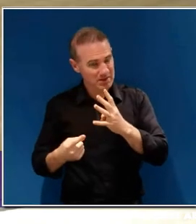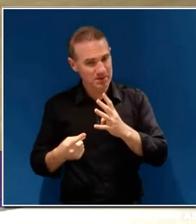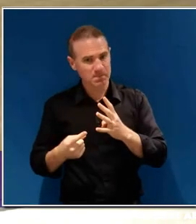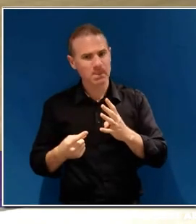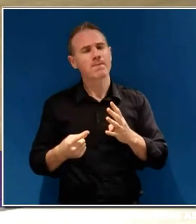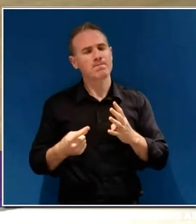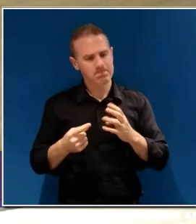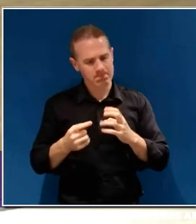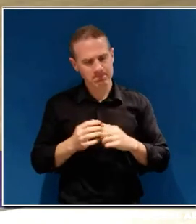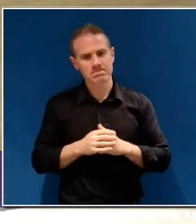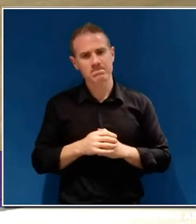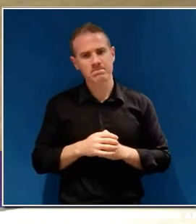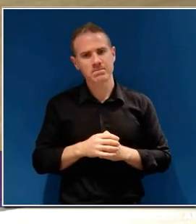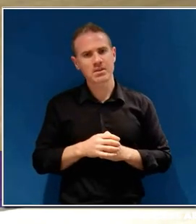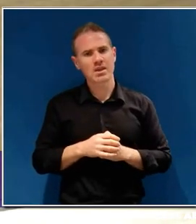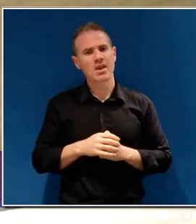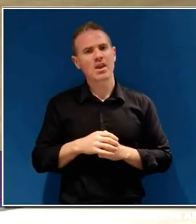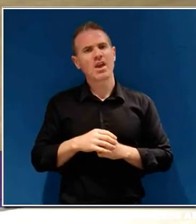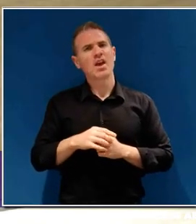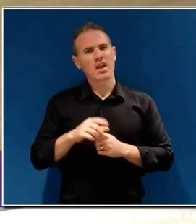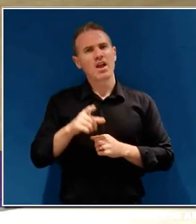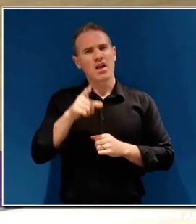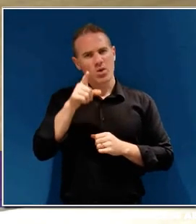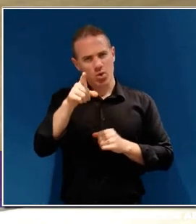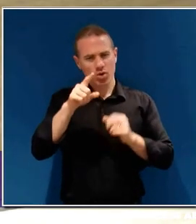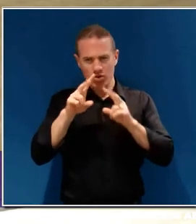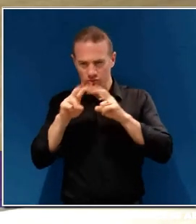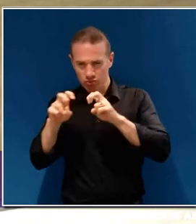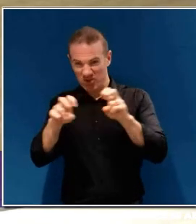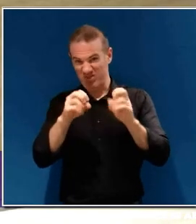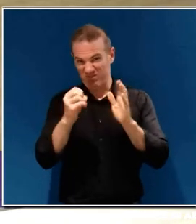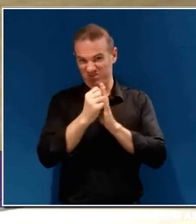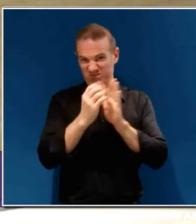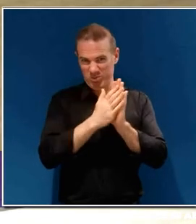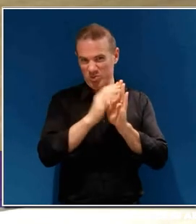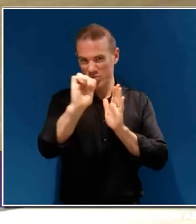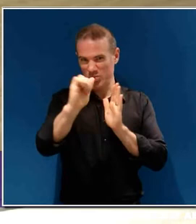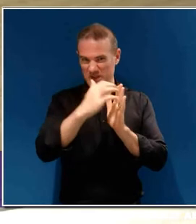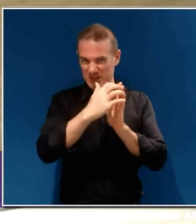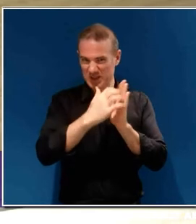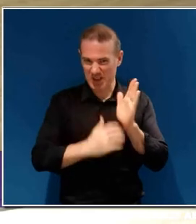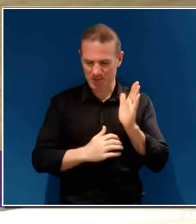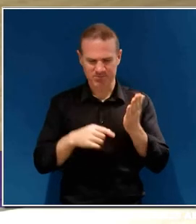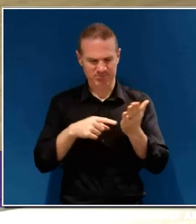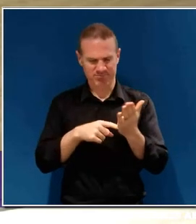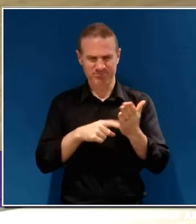is in your statement, but - perverse incidents regarding diagnosis, NCCD